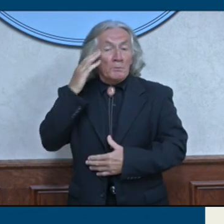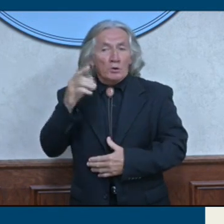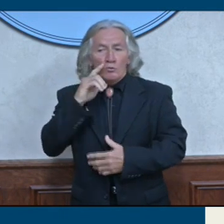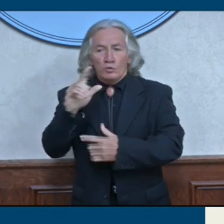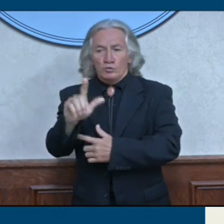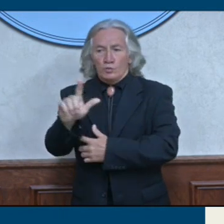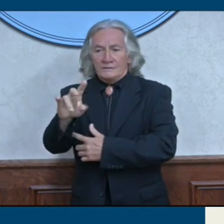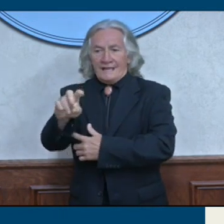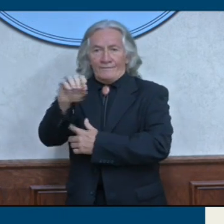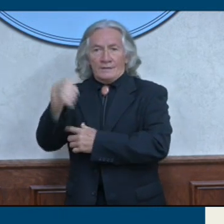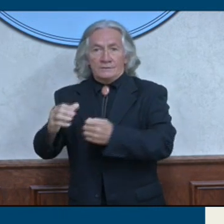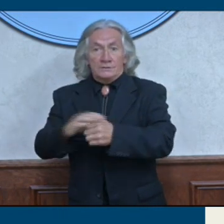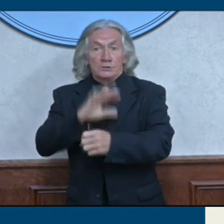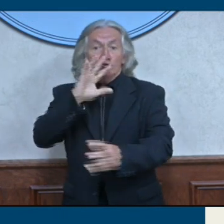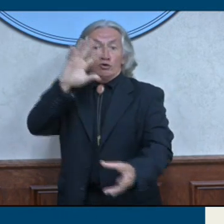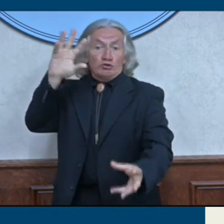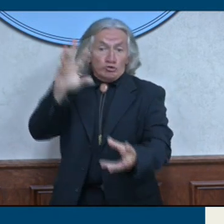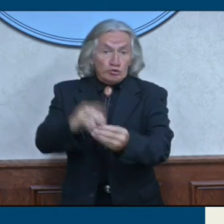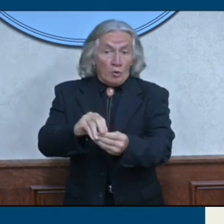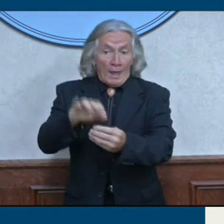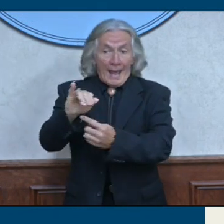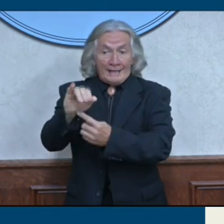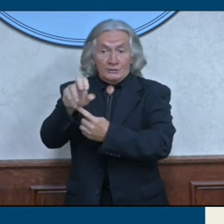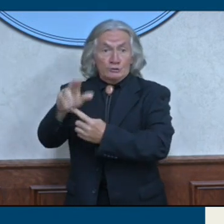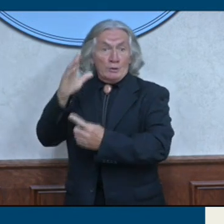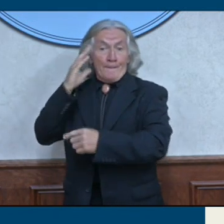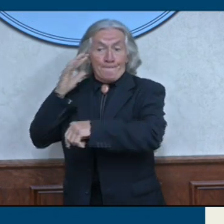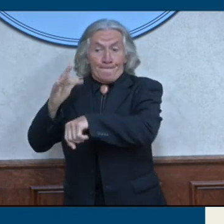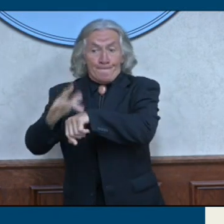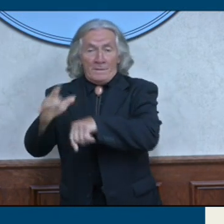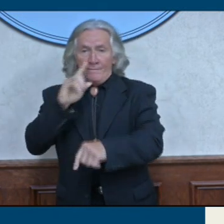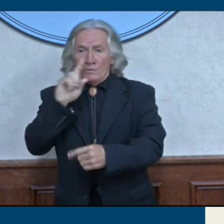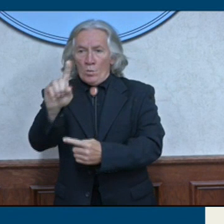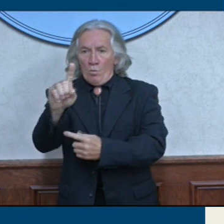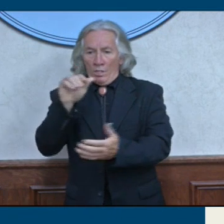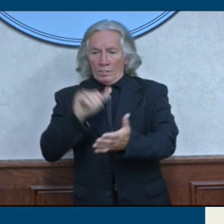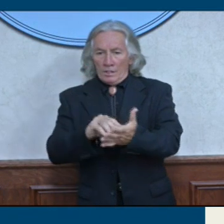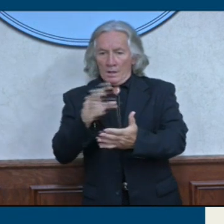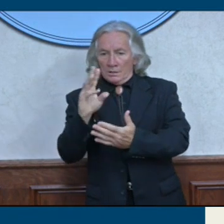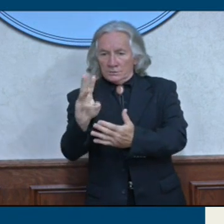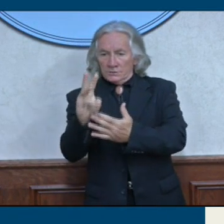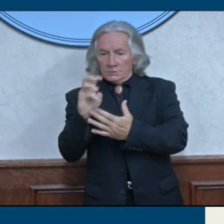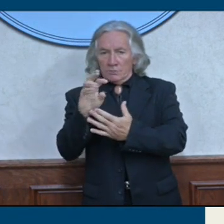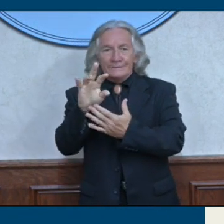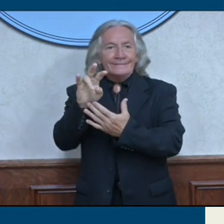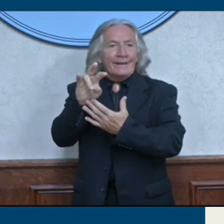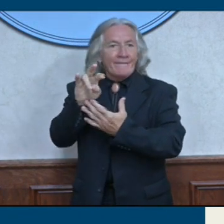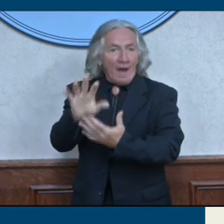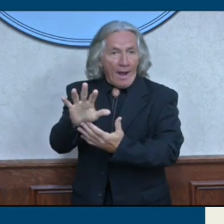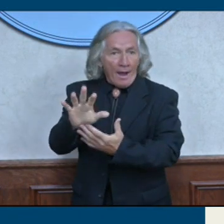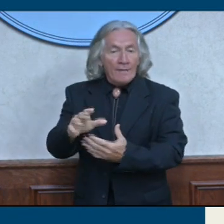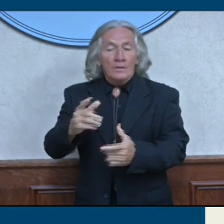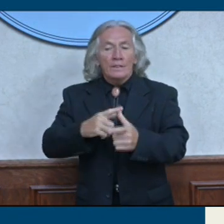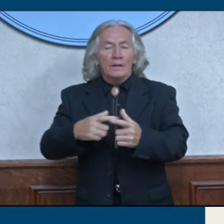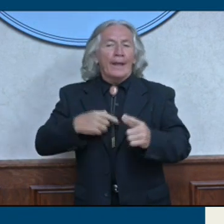REPORTED IN OUR HEALTH CARE SYSTEM IS ALMOST 55,000. PERCENT OF THOSE BEDS ARE 27%.